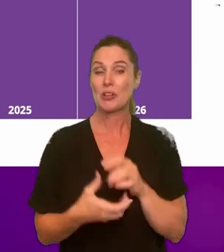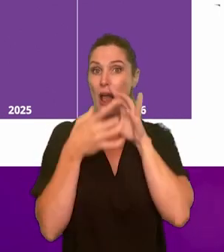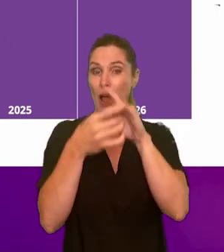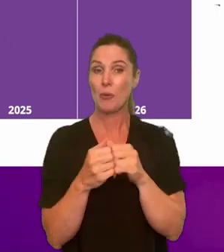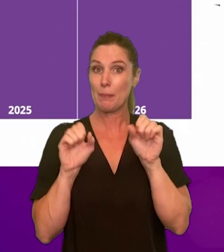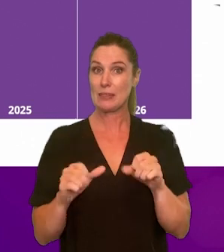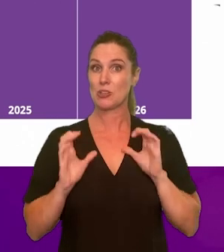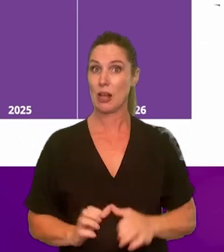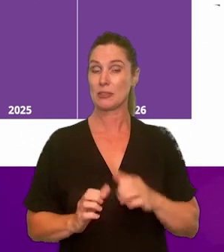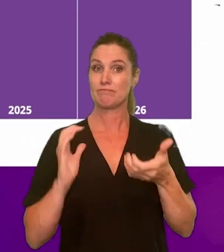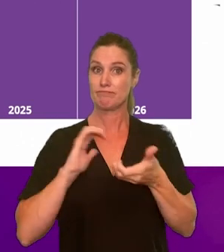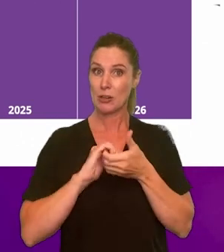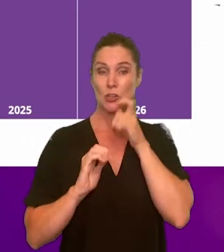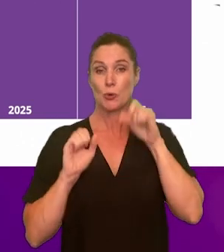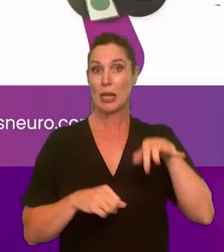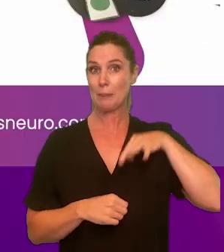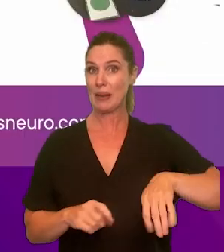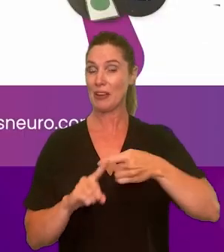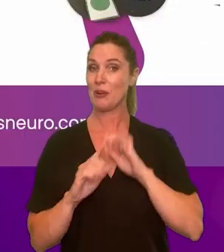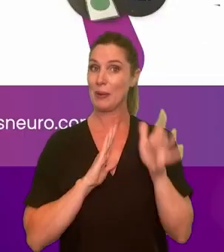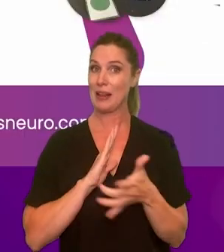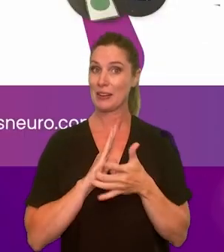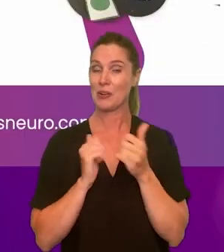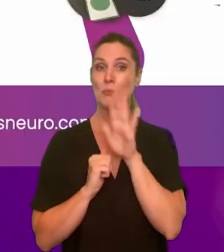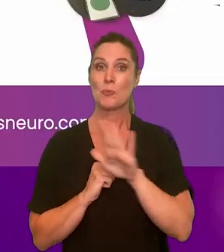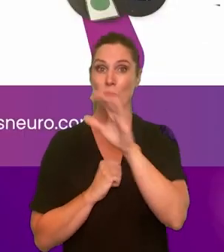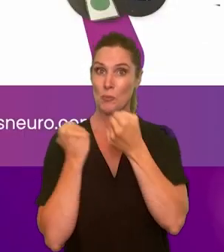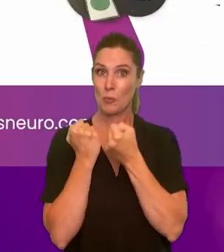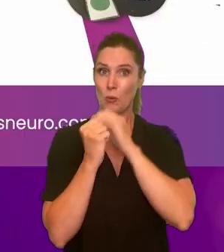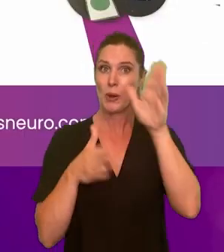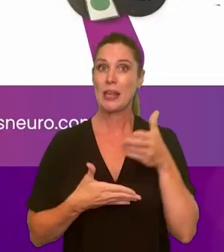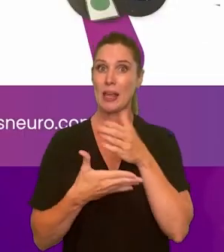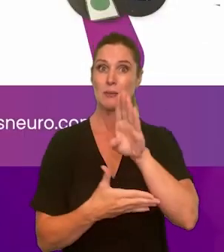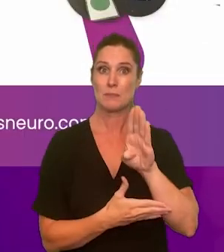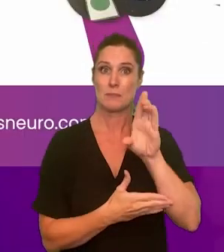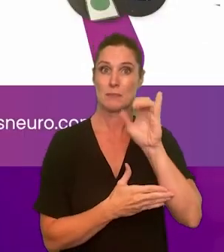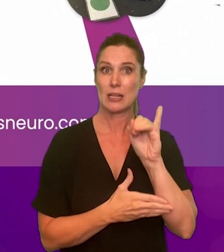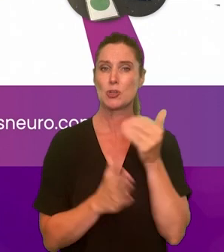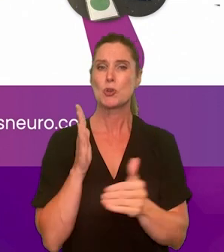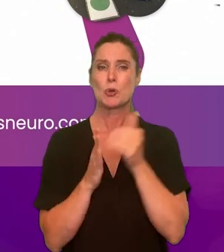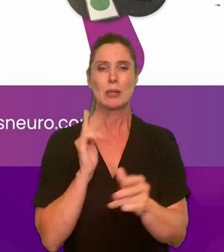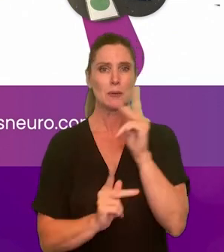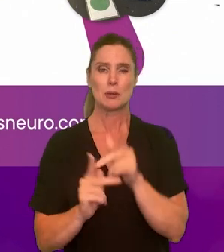who could benefit from our technology. With your support, we can bring BCI to the millions of individuals who need it most.